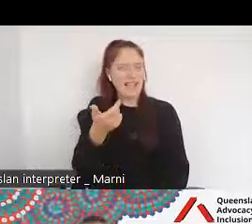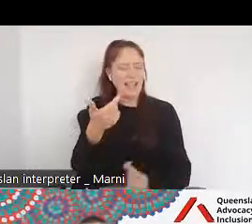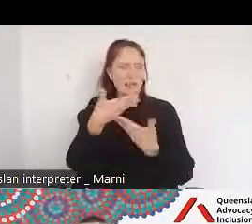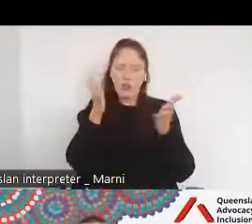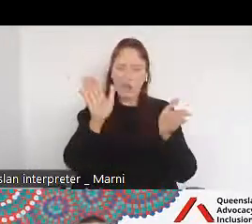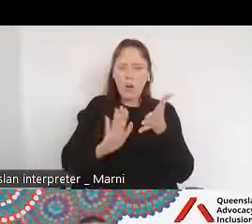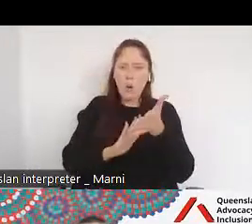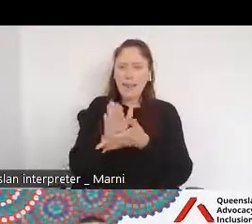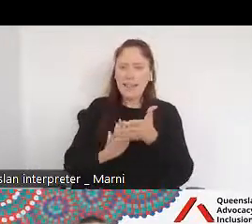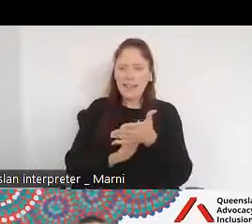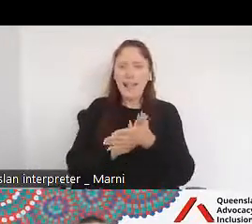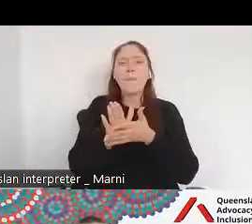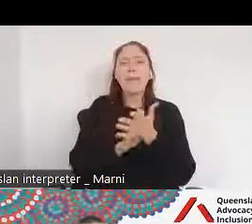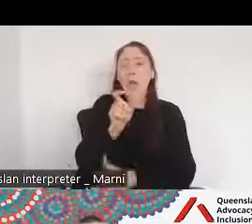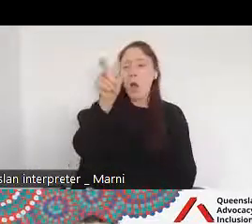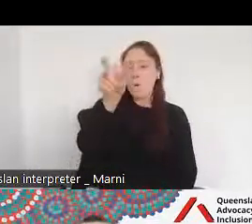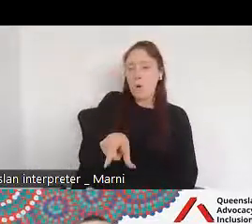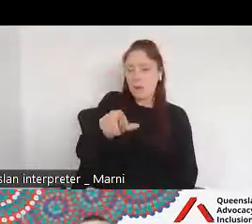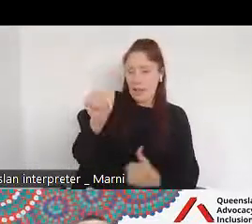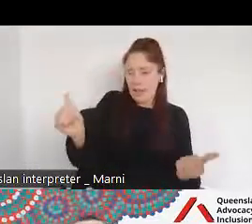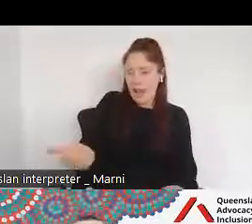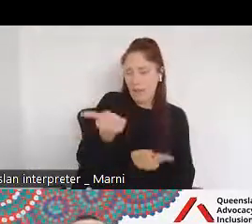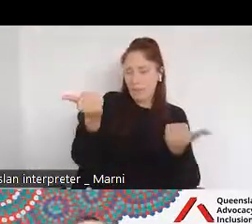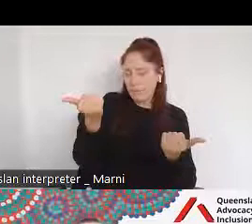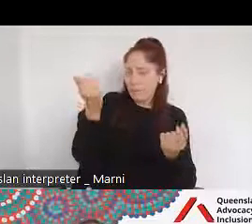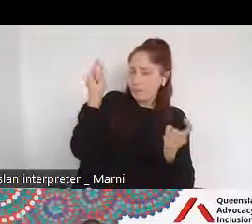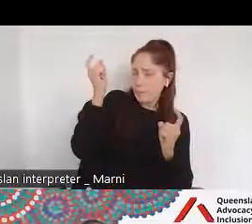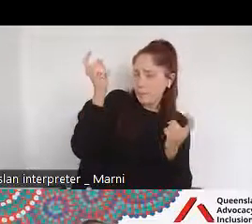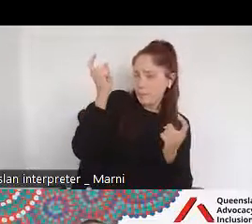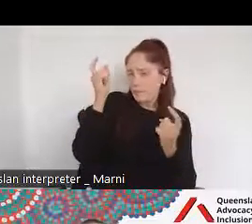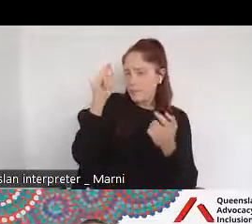that a person who has a sufficient and genuine concern for the rights and interests of the adult.